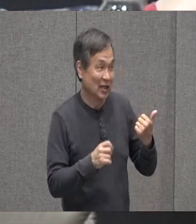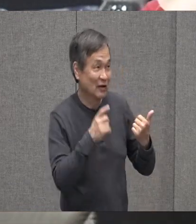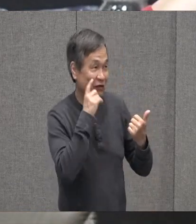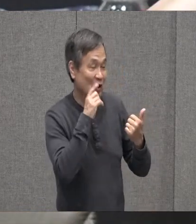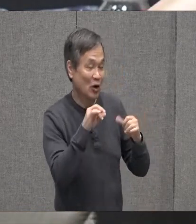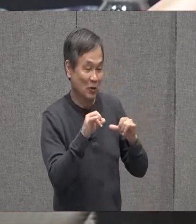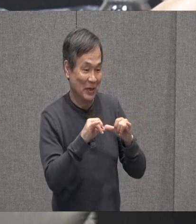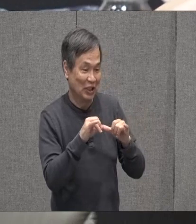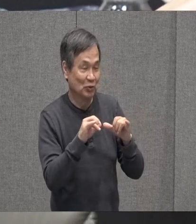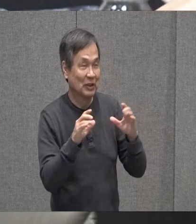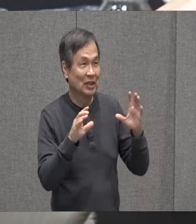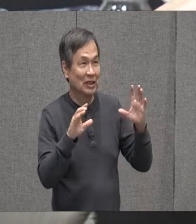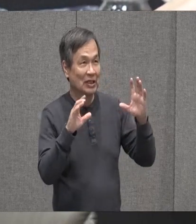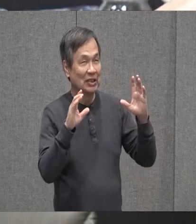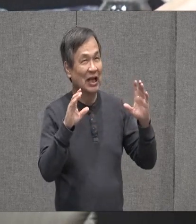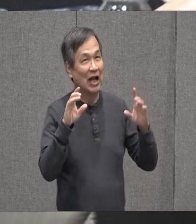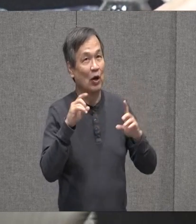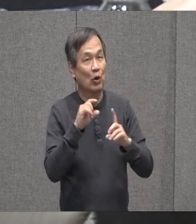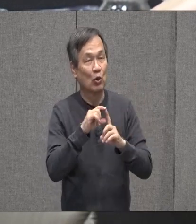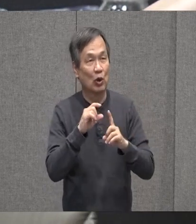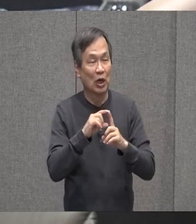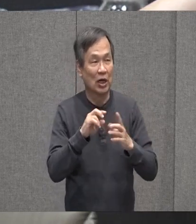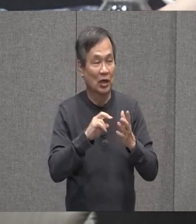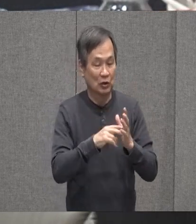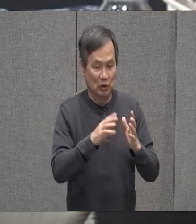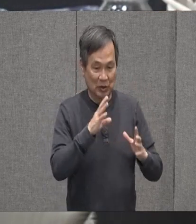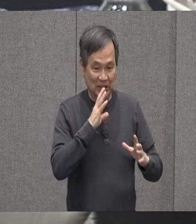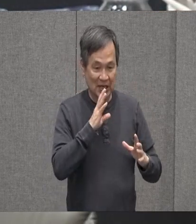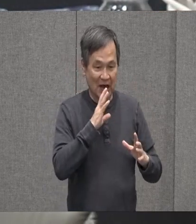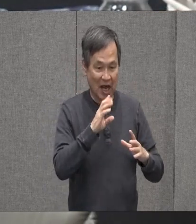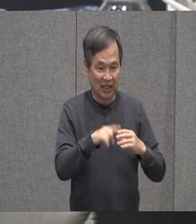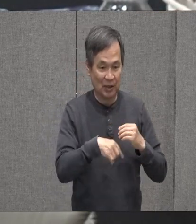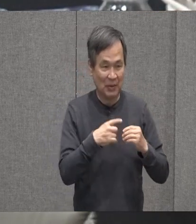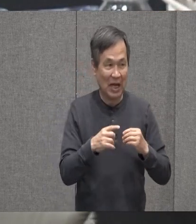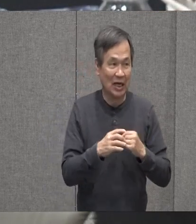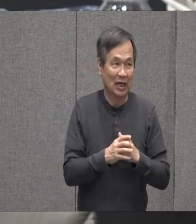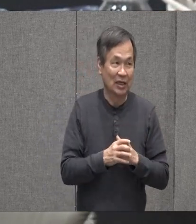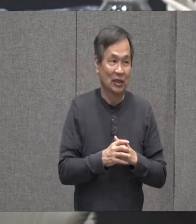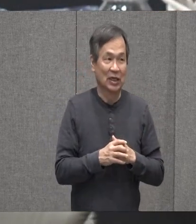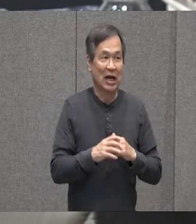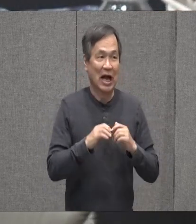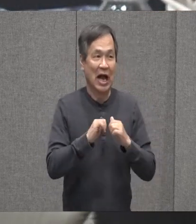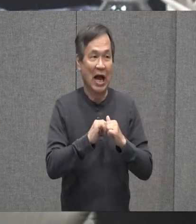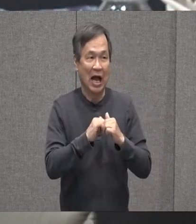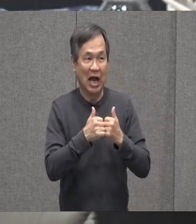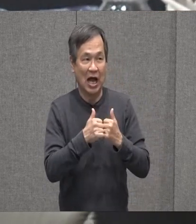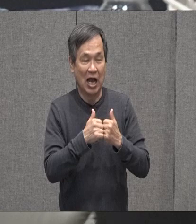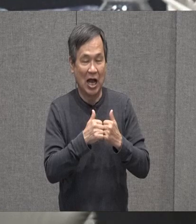This is a word that we use when we talk about measuring how tall something is.